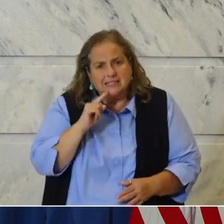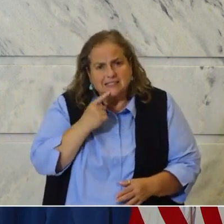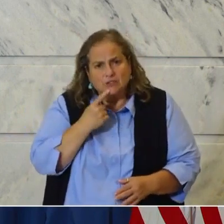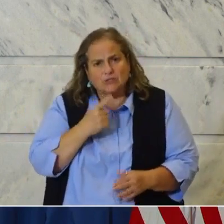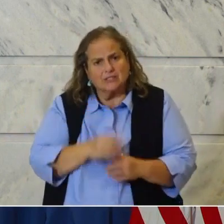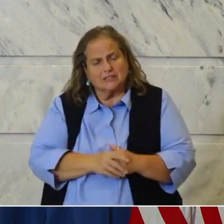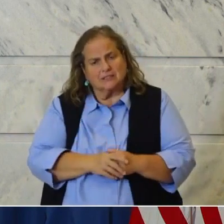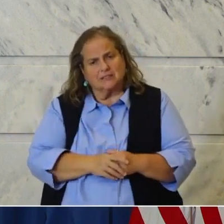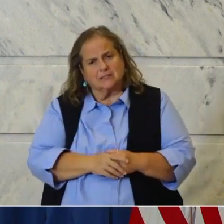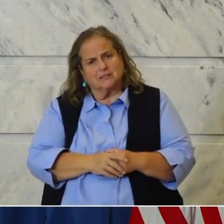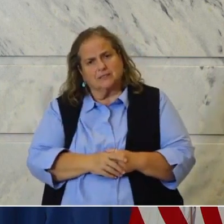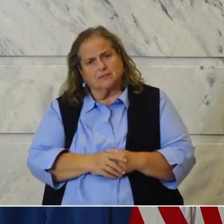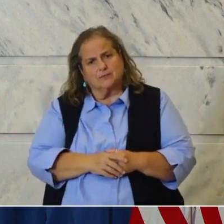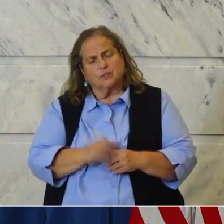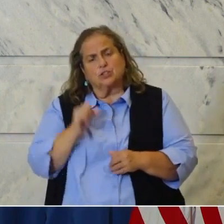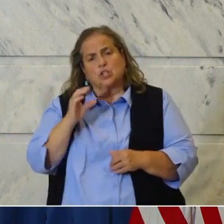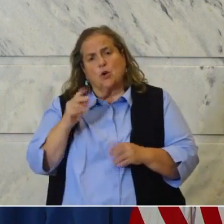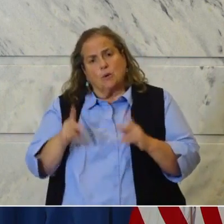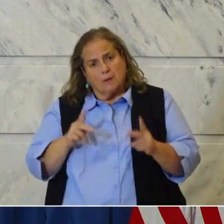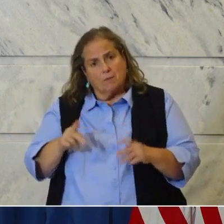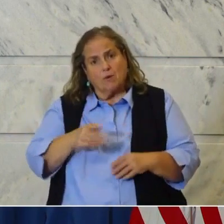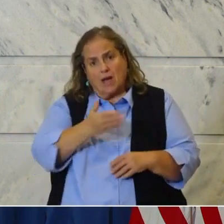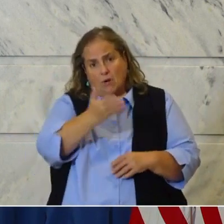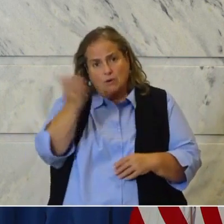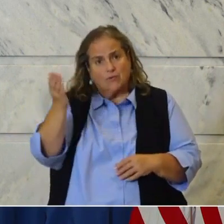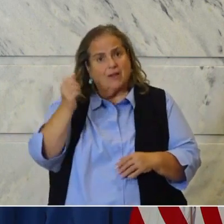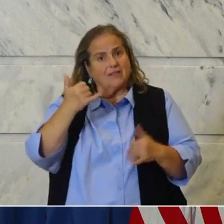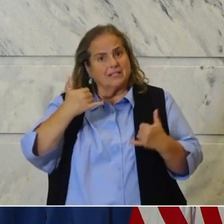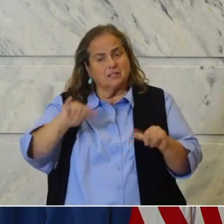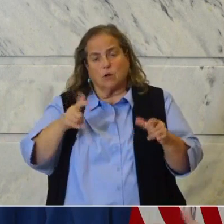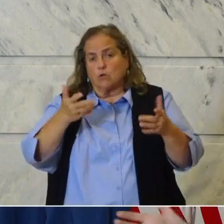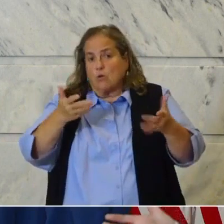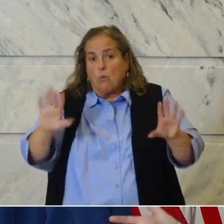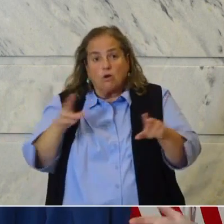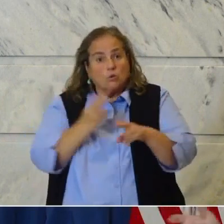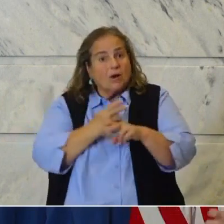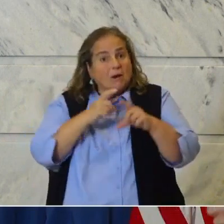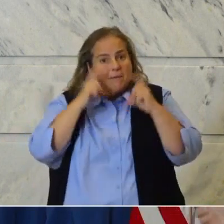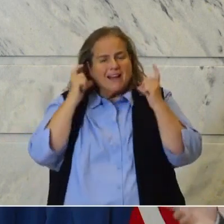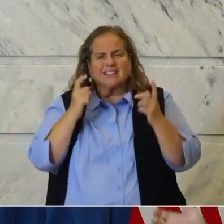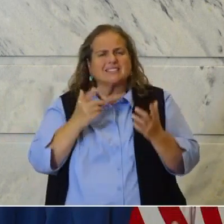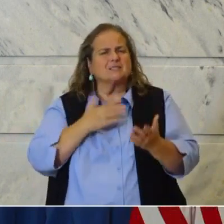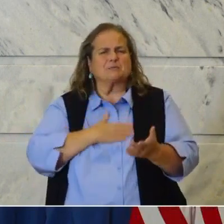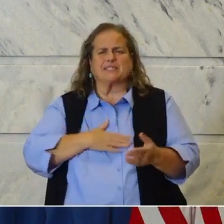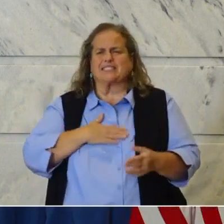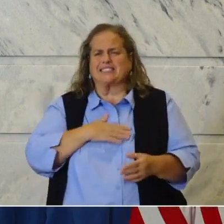And Soto folks out there that still don't want to wear a mask. Just listen to these families.